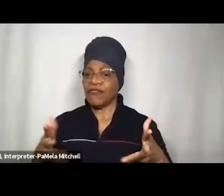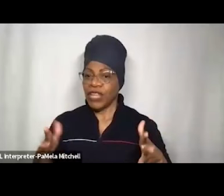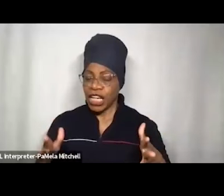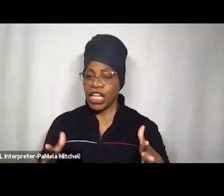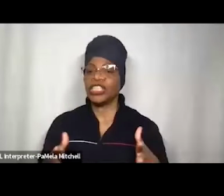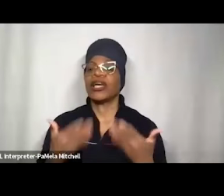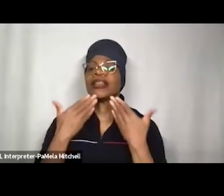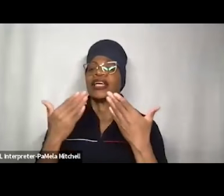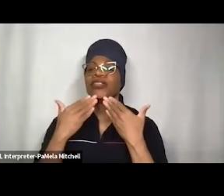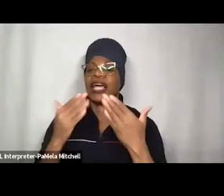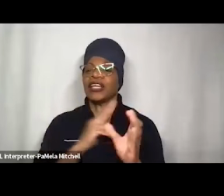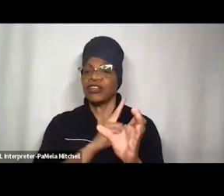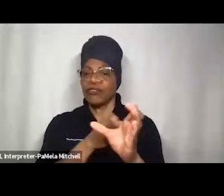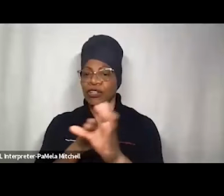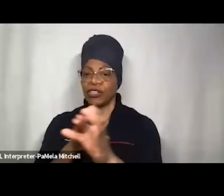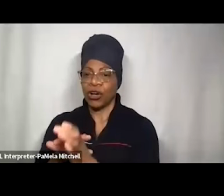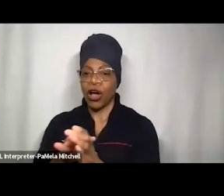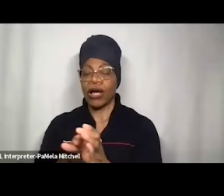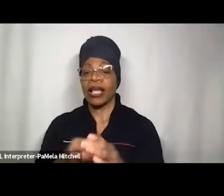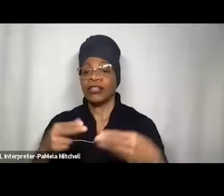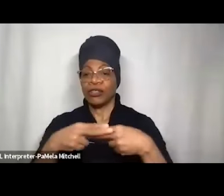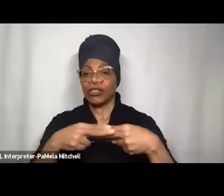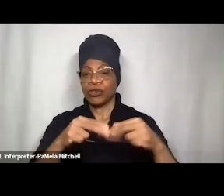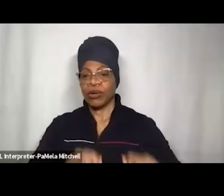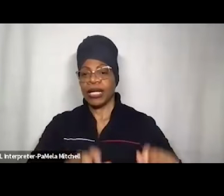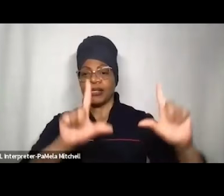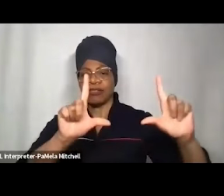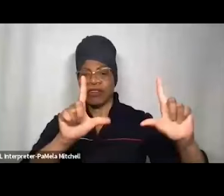We'll leave this screen up for a couple more moments